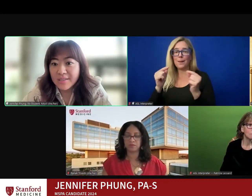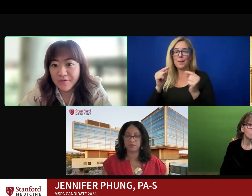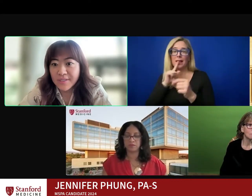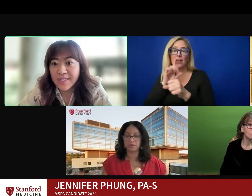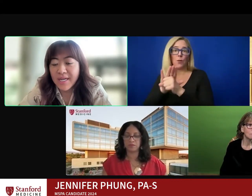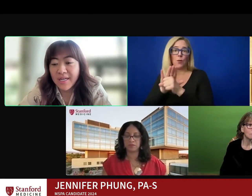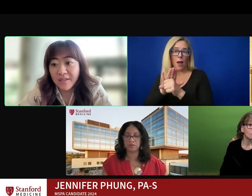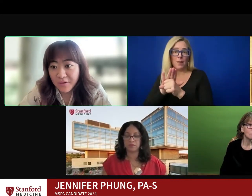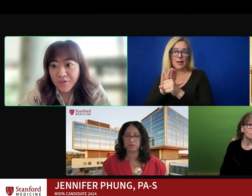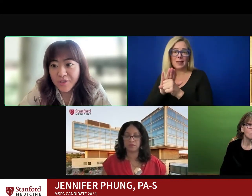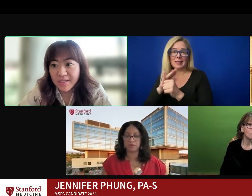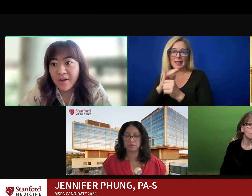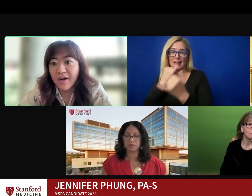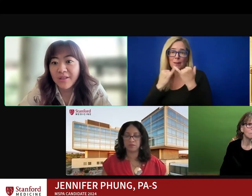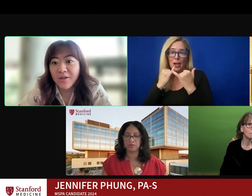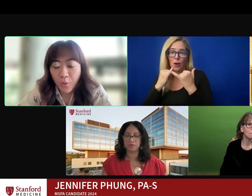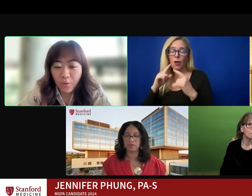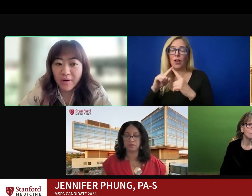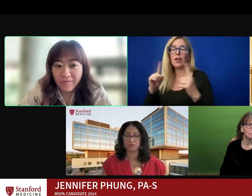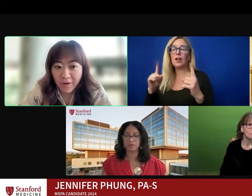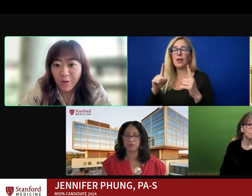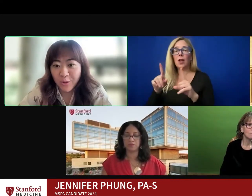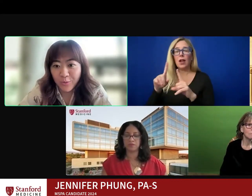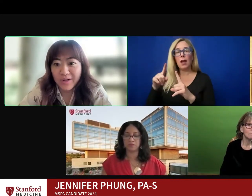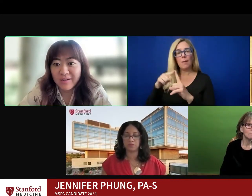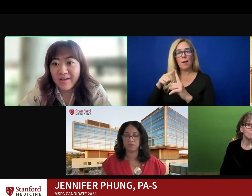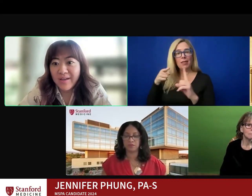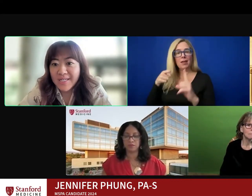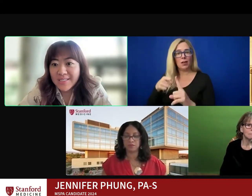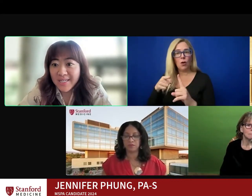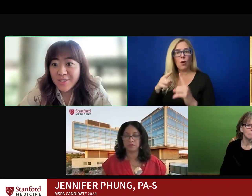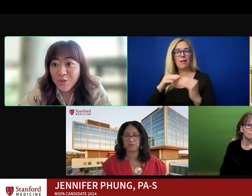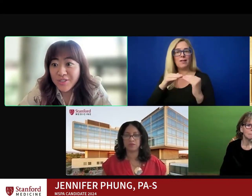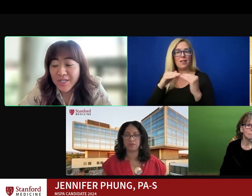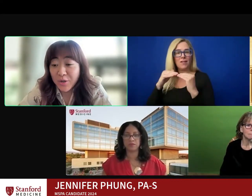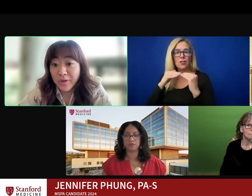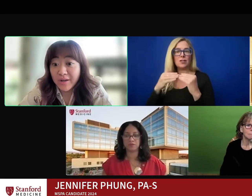diversity, and inclusion, are the core of all her work. Today she'll share her work